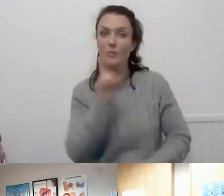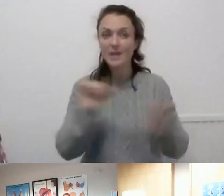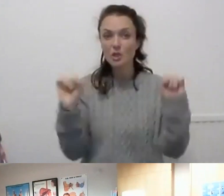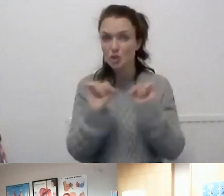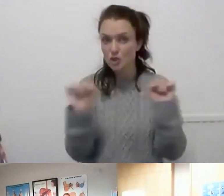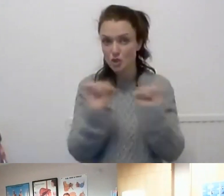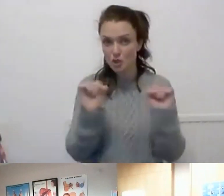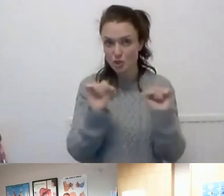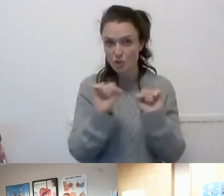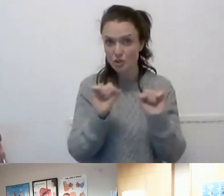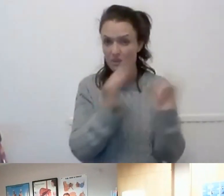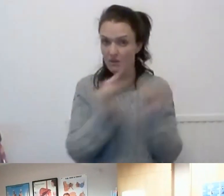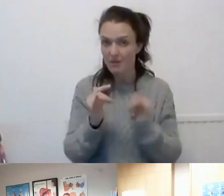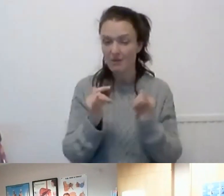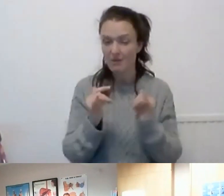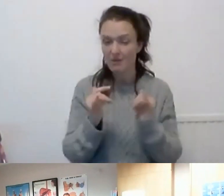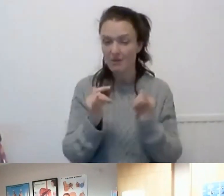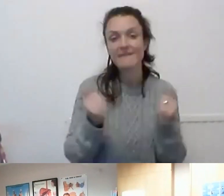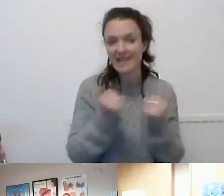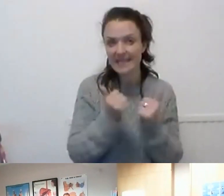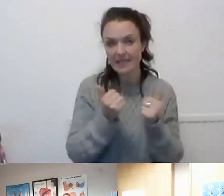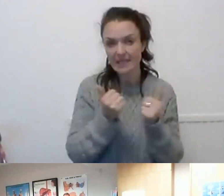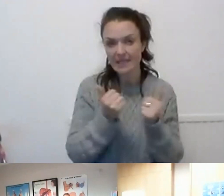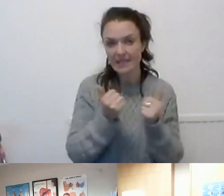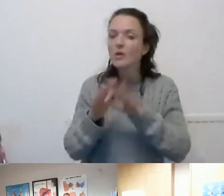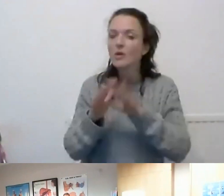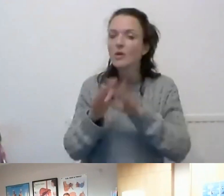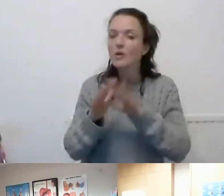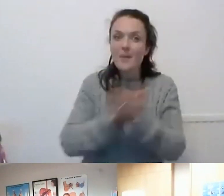to immediately advise to have it because of that, that uncertainty, we didn't want